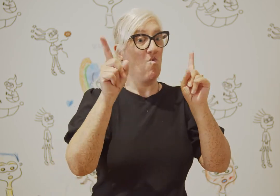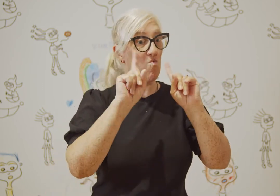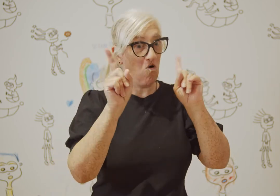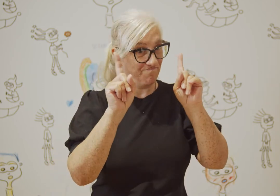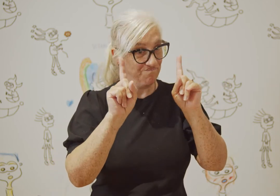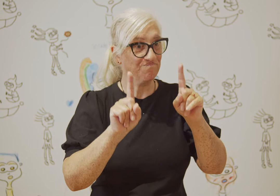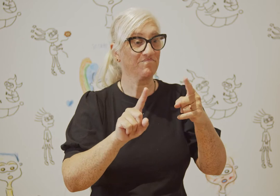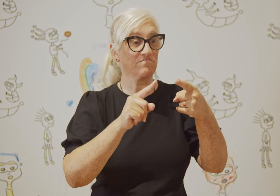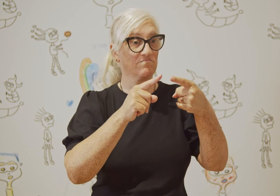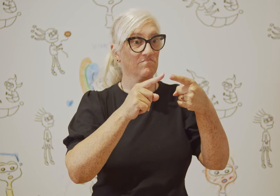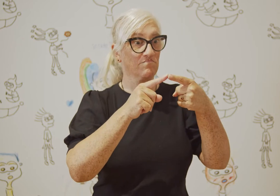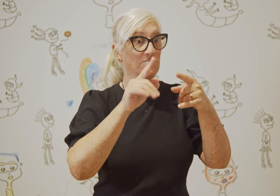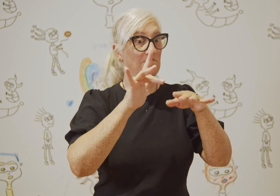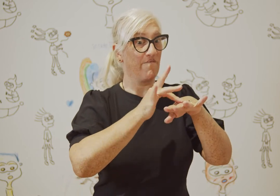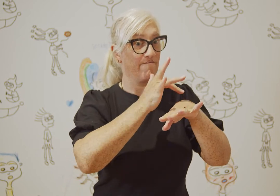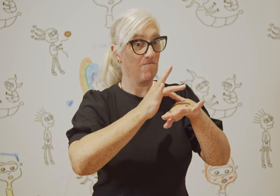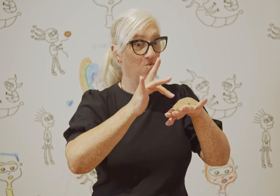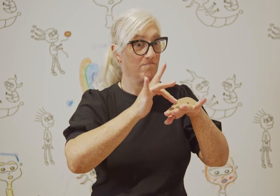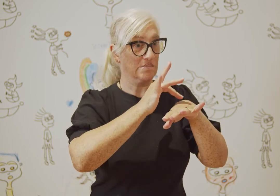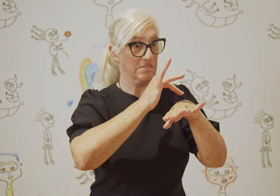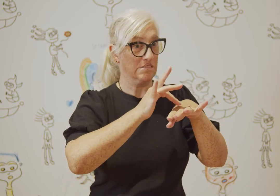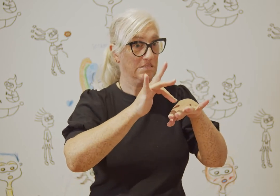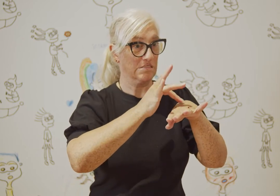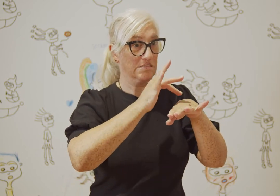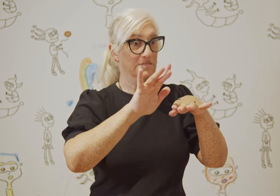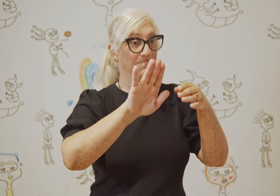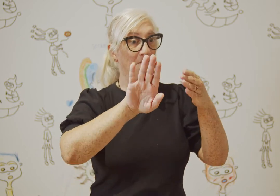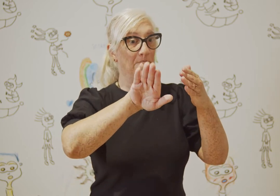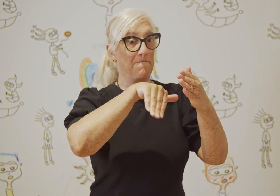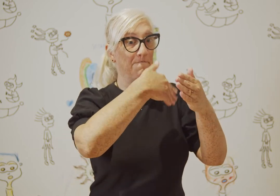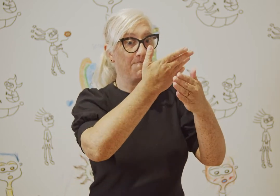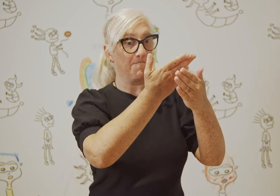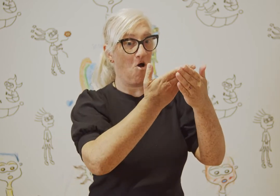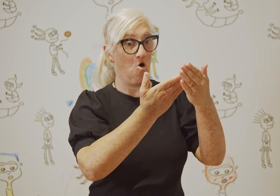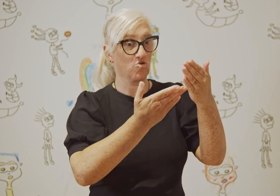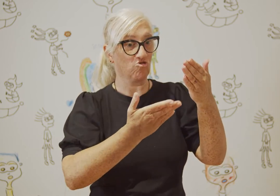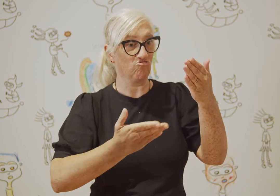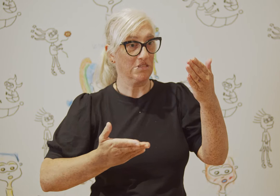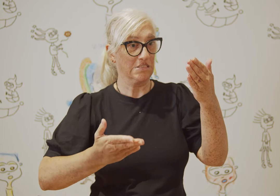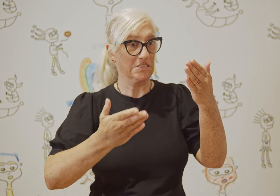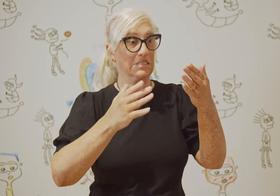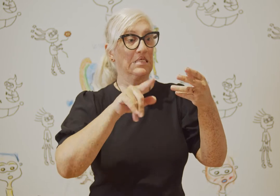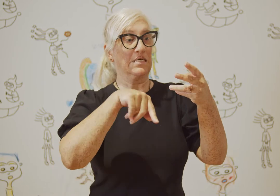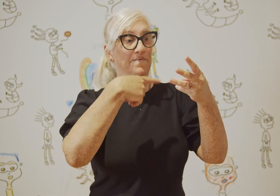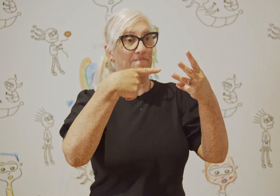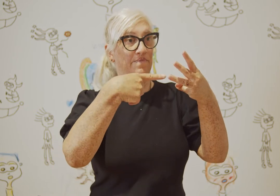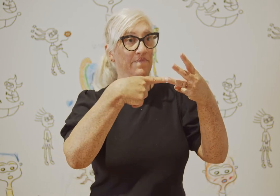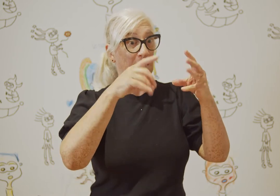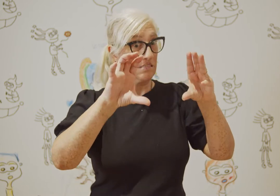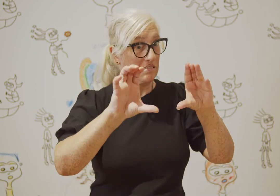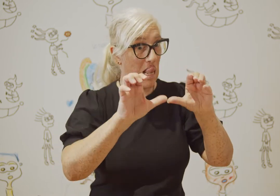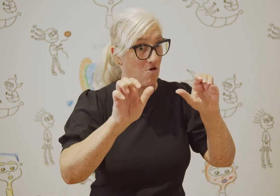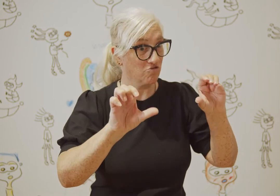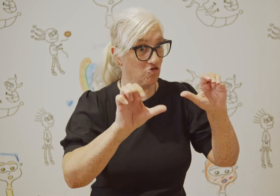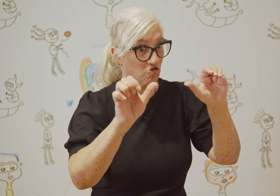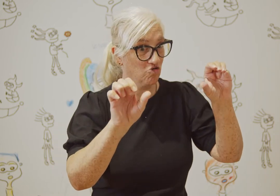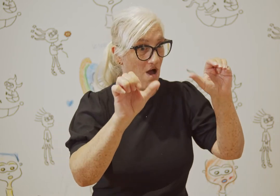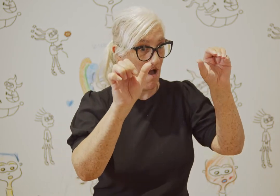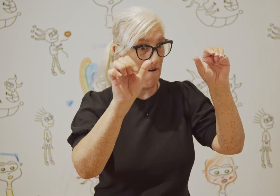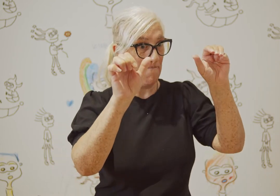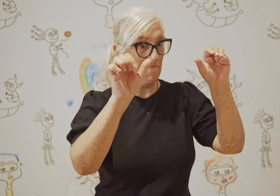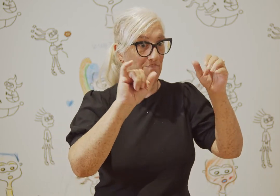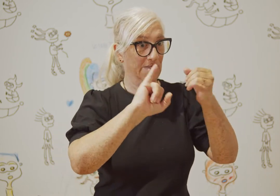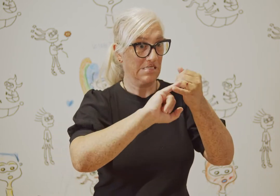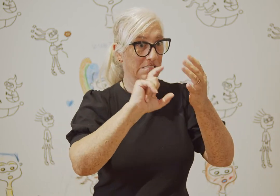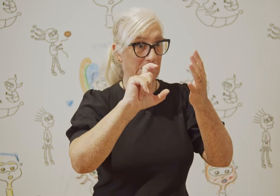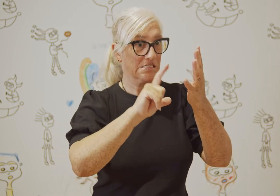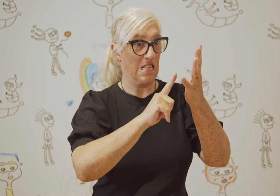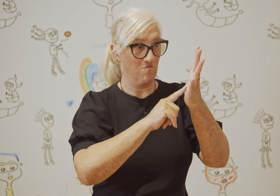My main forms of art include performance, poetry,